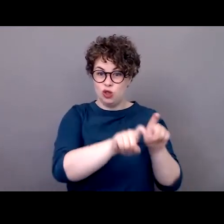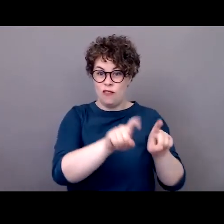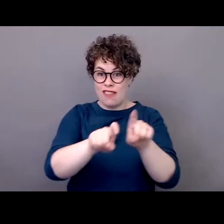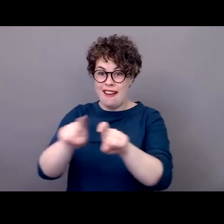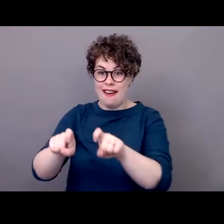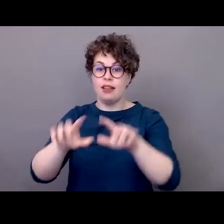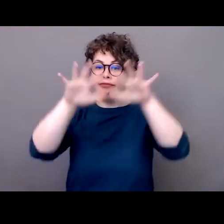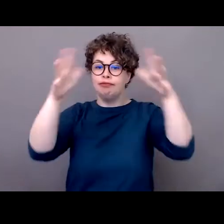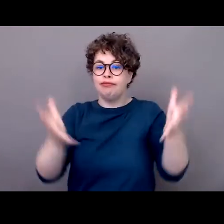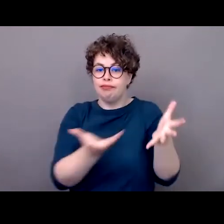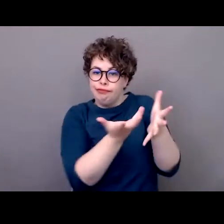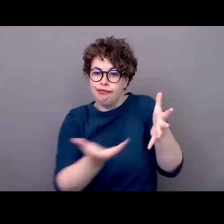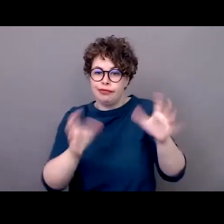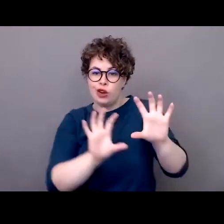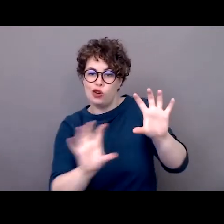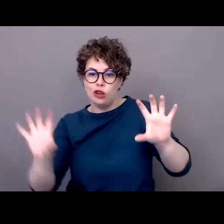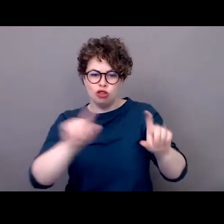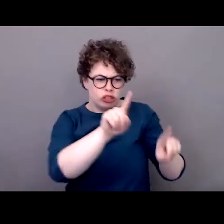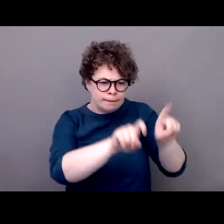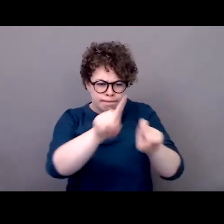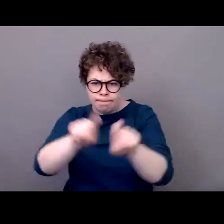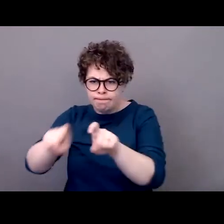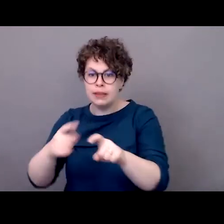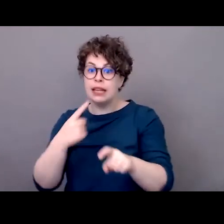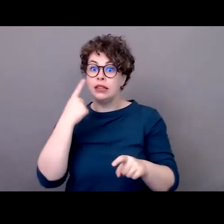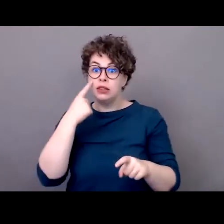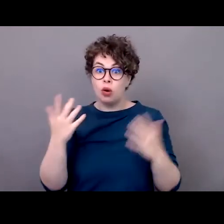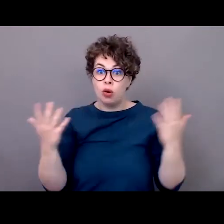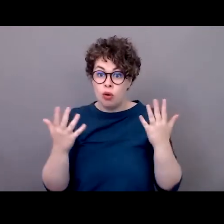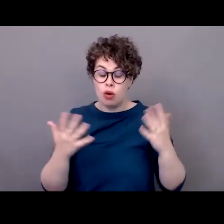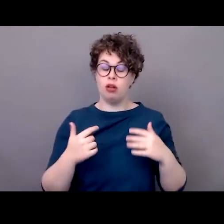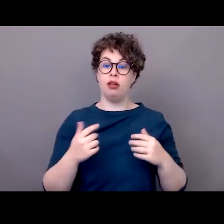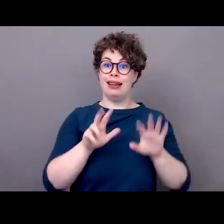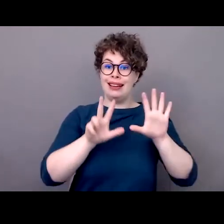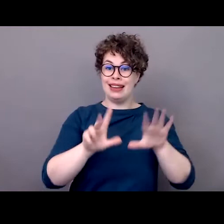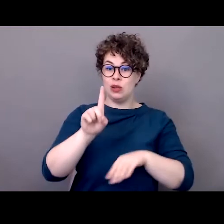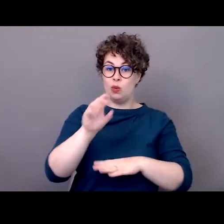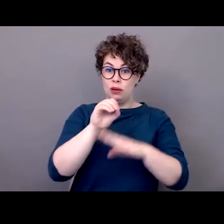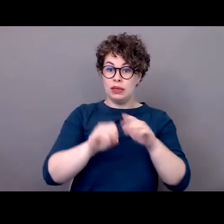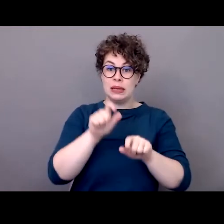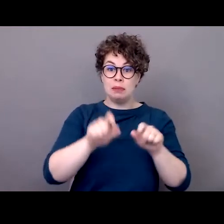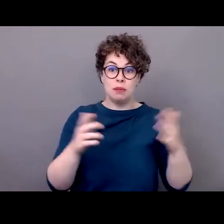And showed that 81% showed a positive association between disability and poverty.